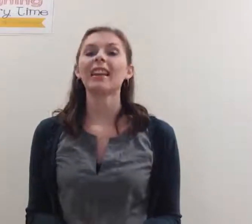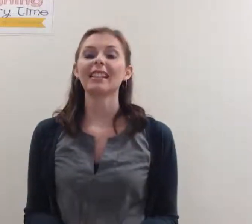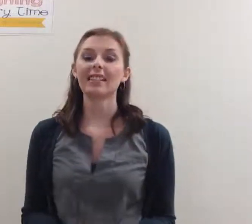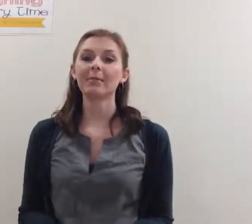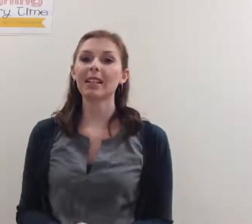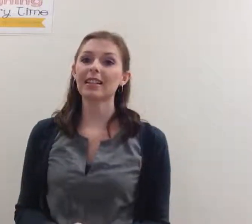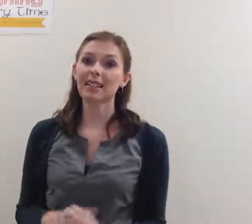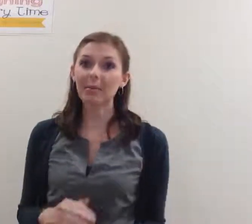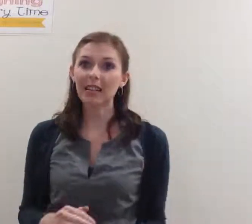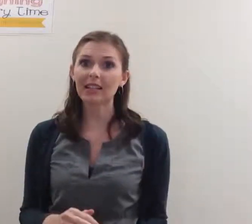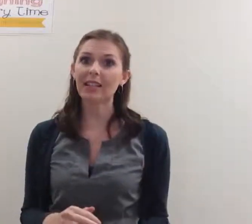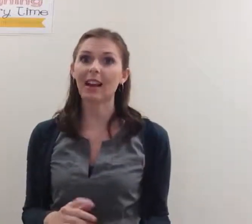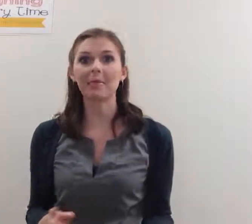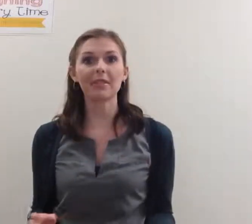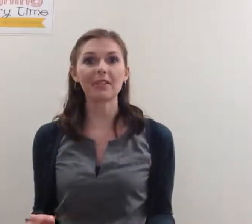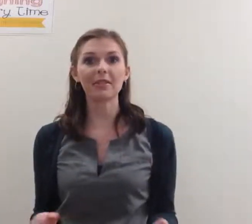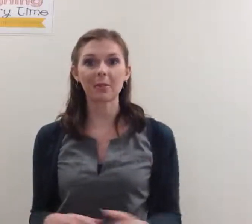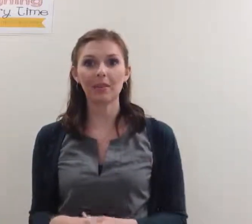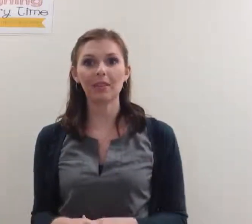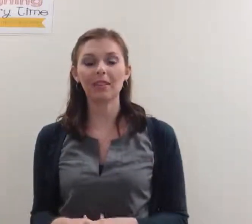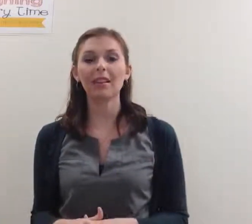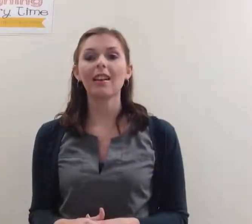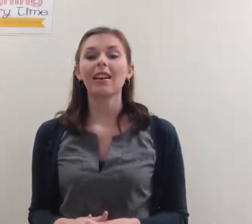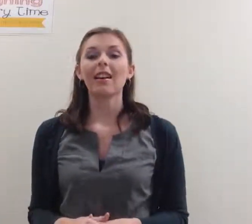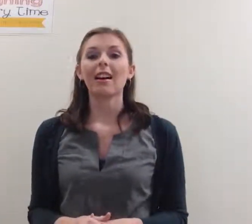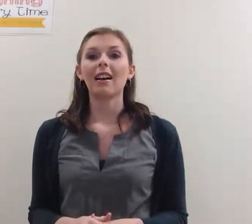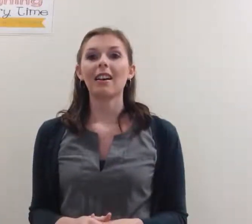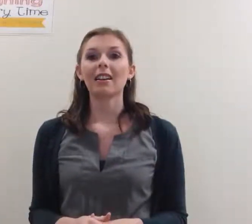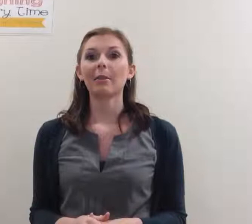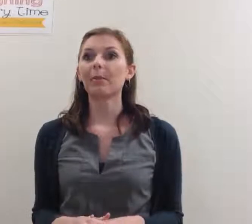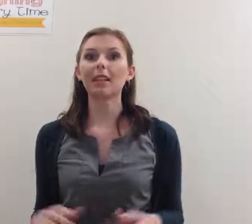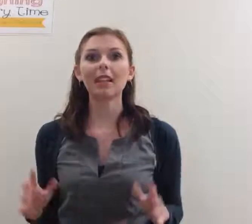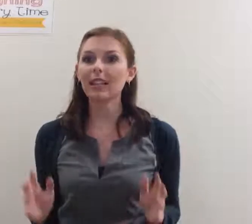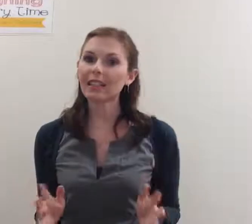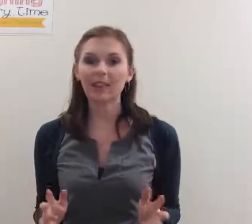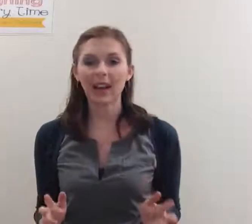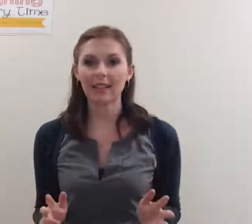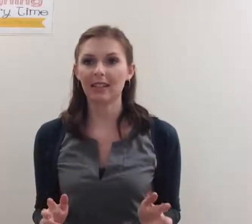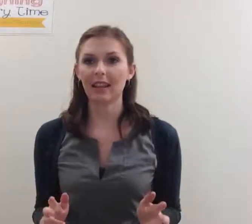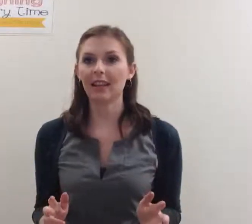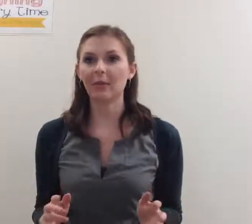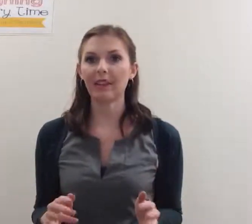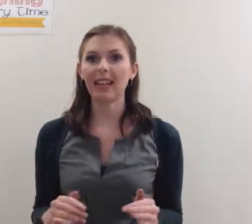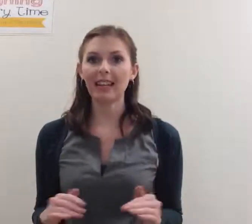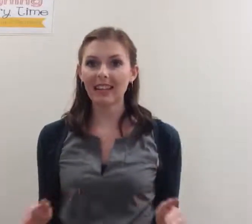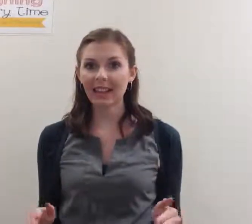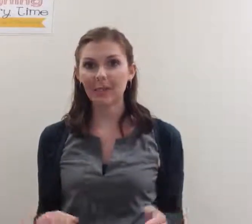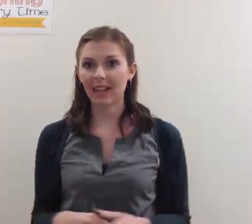It seems like some kids come into this world completetly fascinated with anything